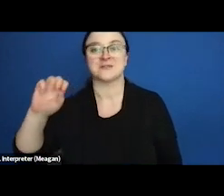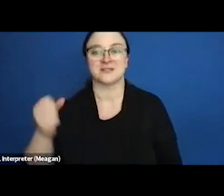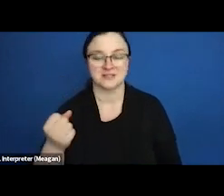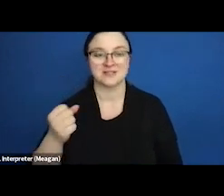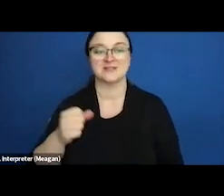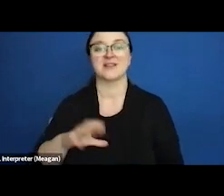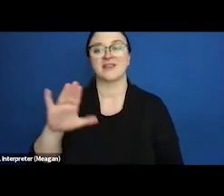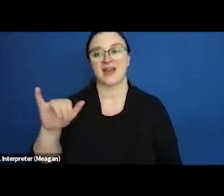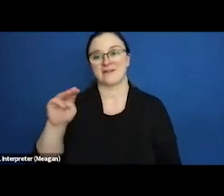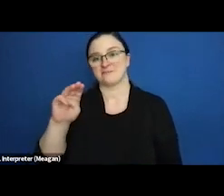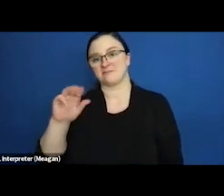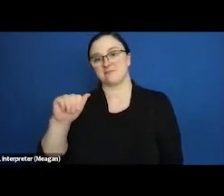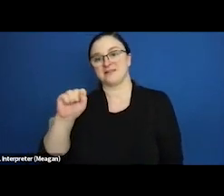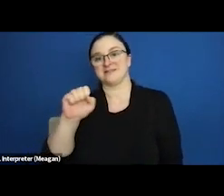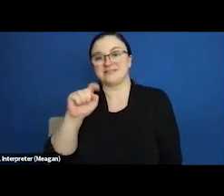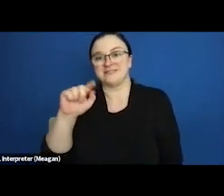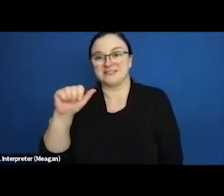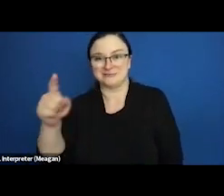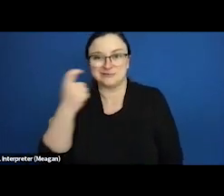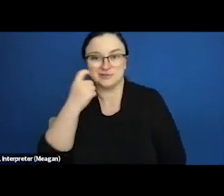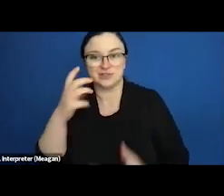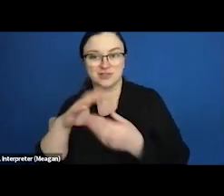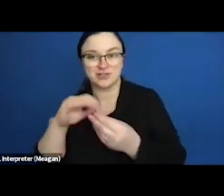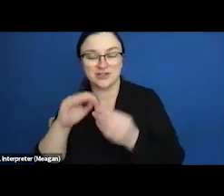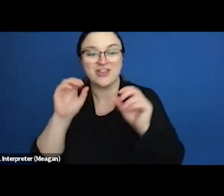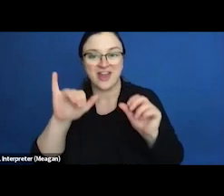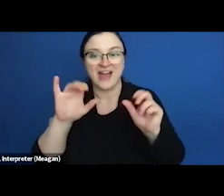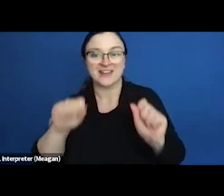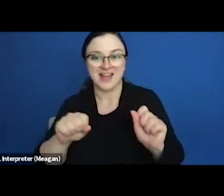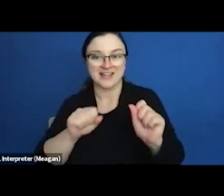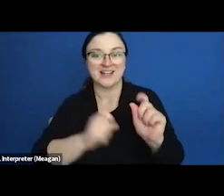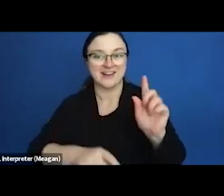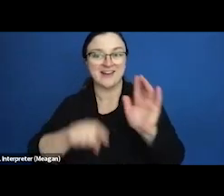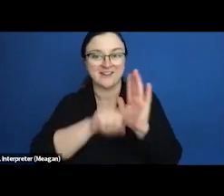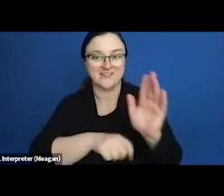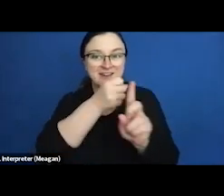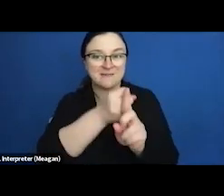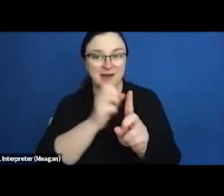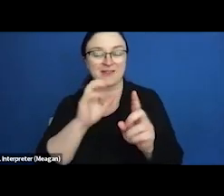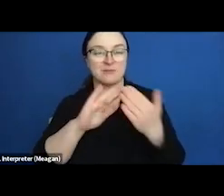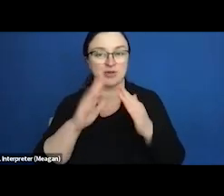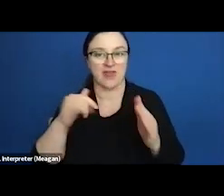and it can really have a negative impact on the communities we serve. So, again, just the importance